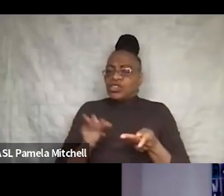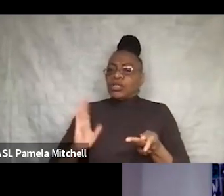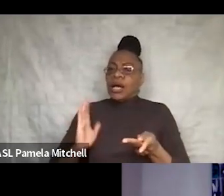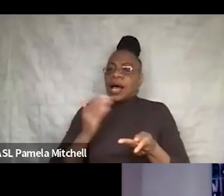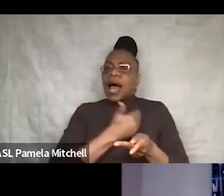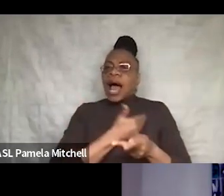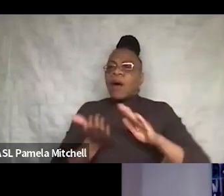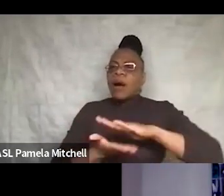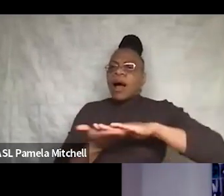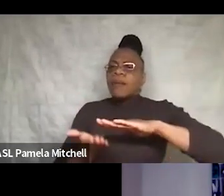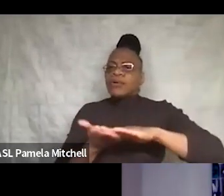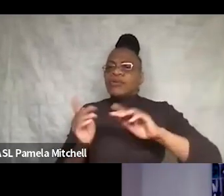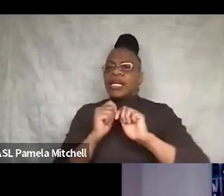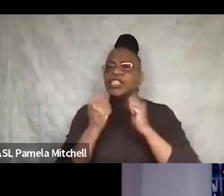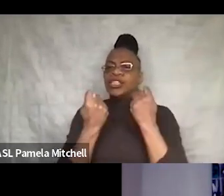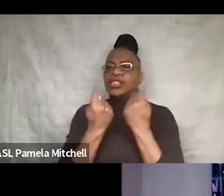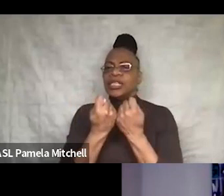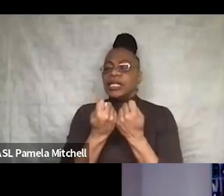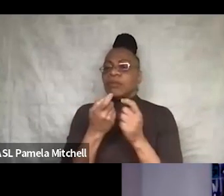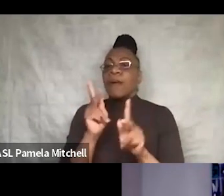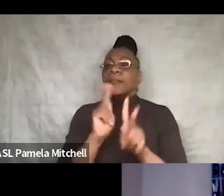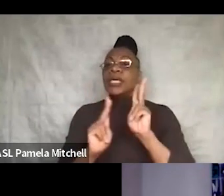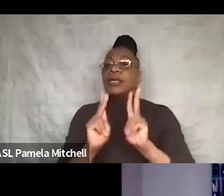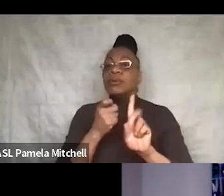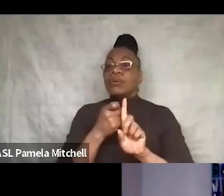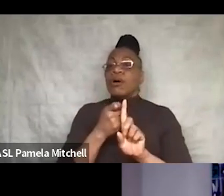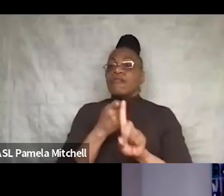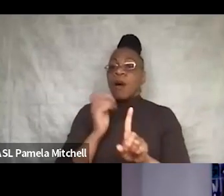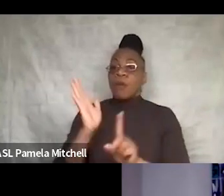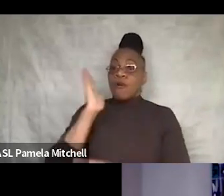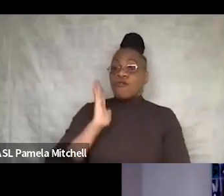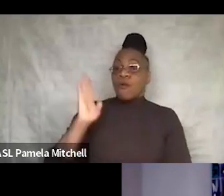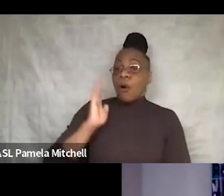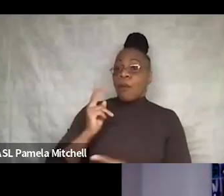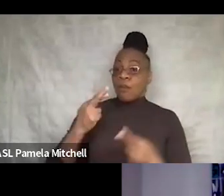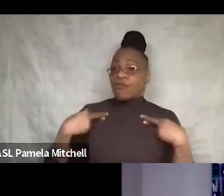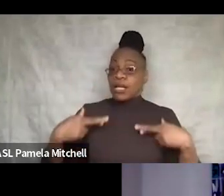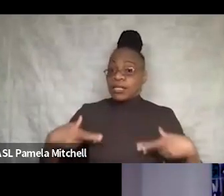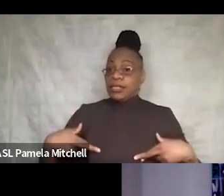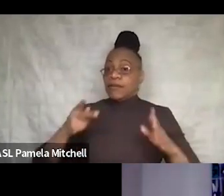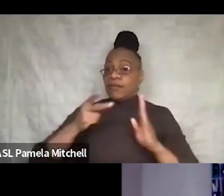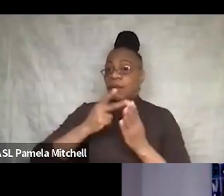is made up of former residents, program participants. And I think that's...